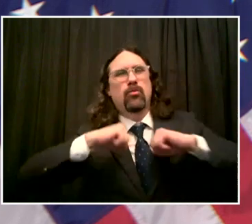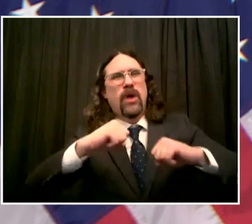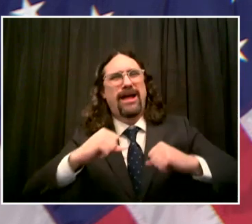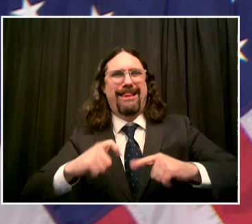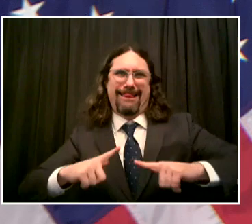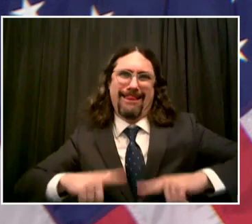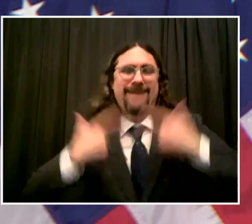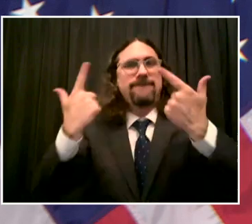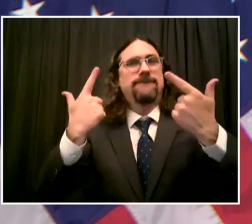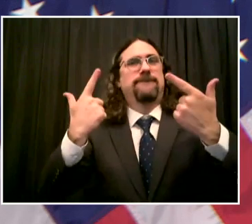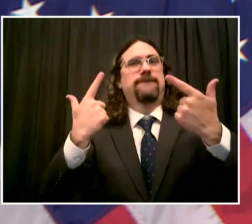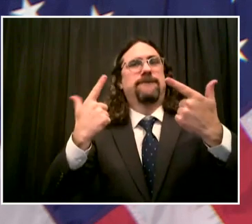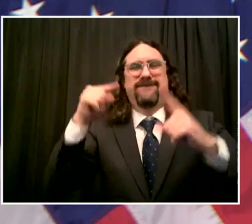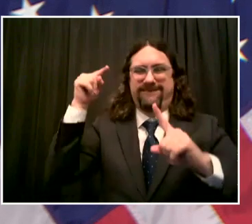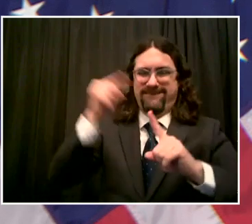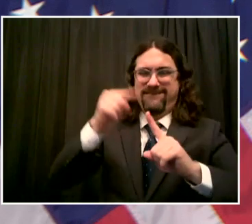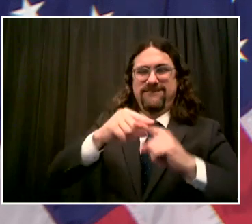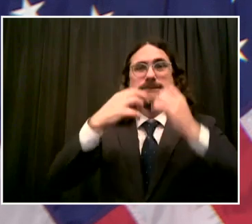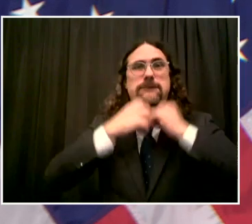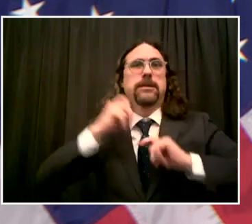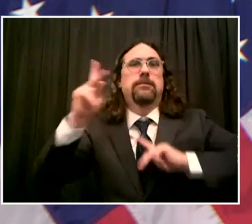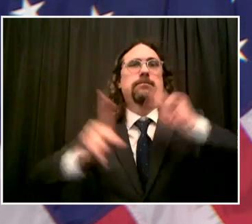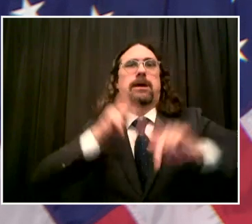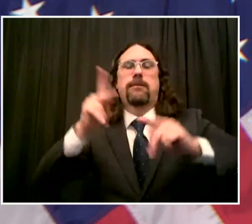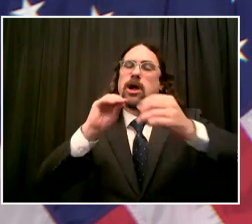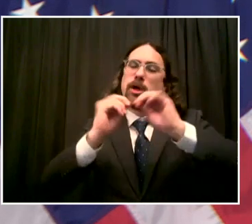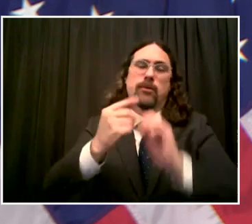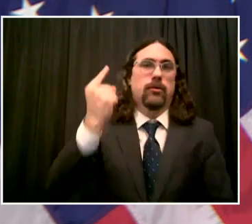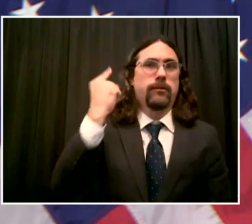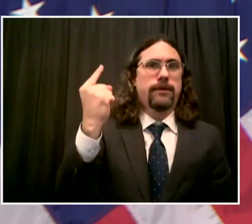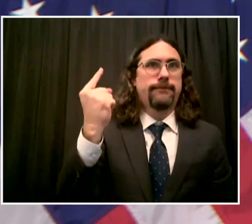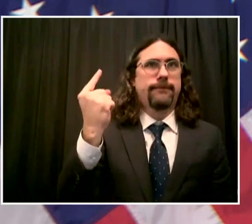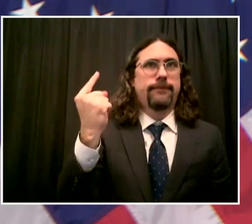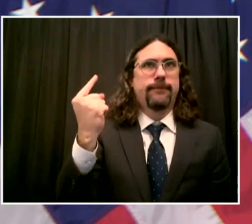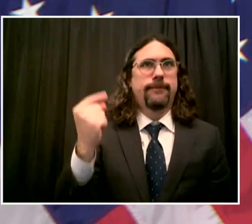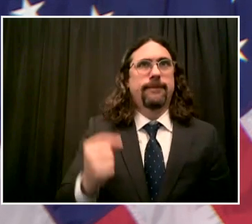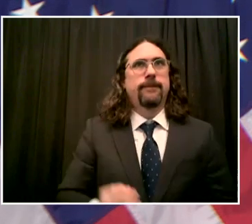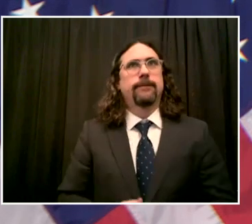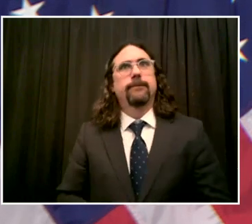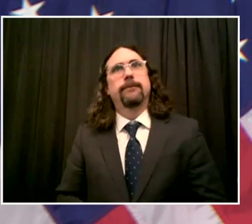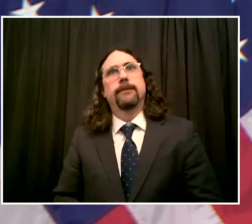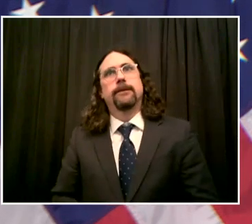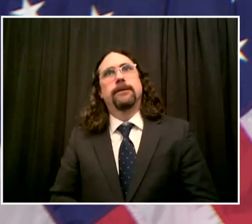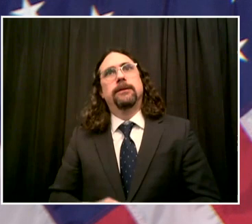THE OFFICERS WERE THERE. YOU DIDN'T SAY WHETHER ARRESTS